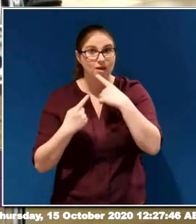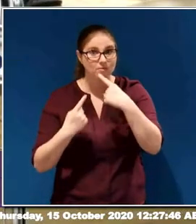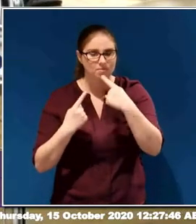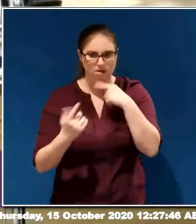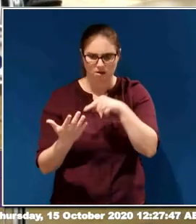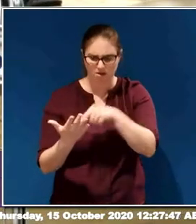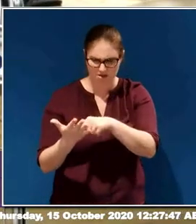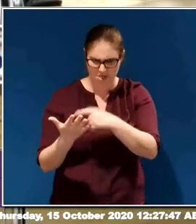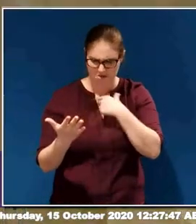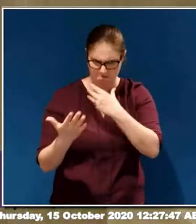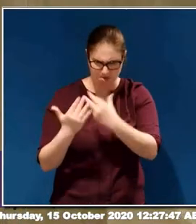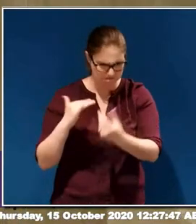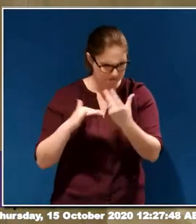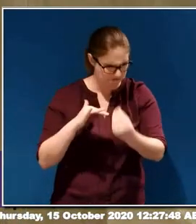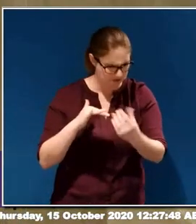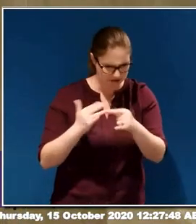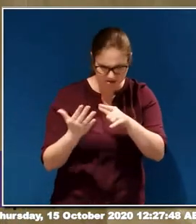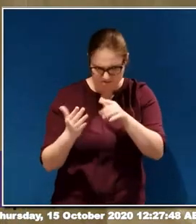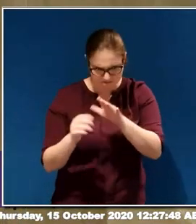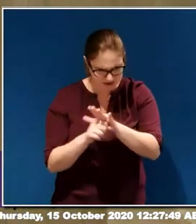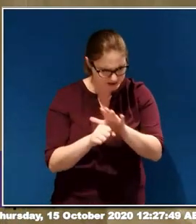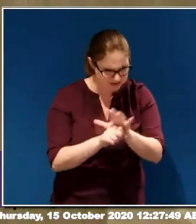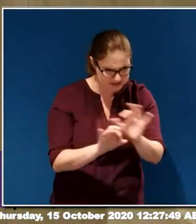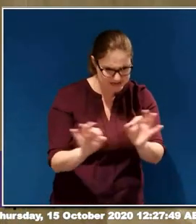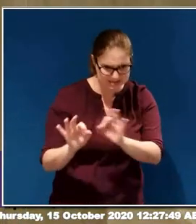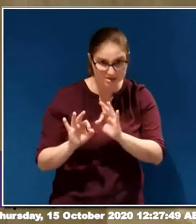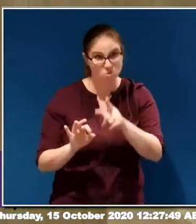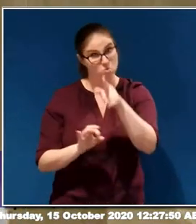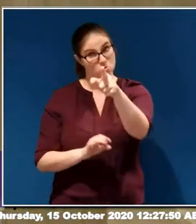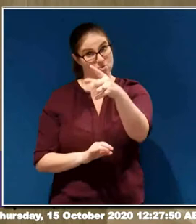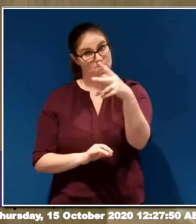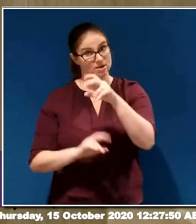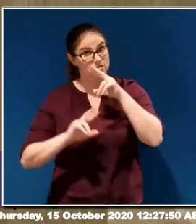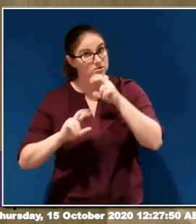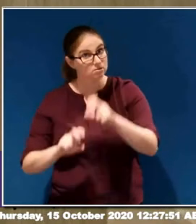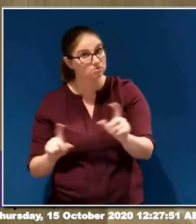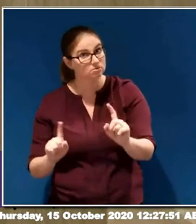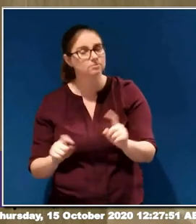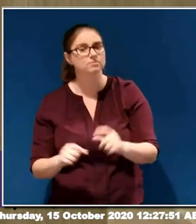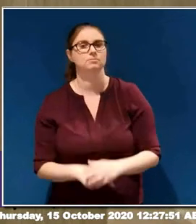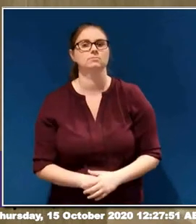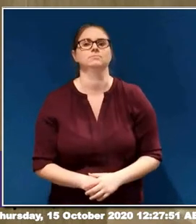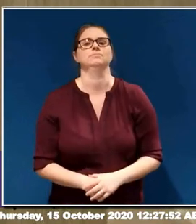So our process is that someone in the panel - on the panel